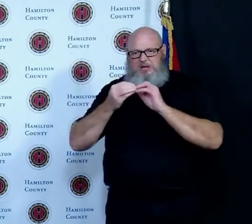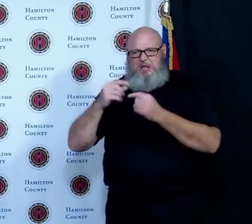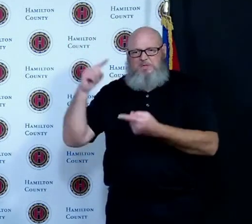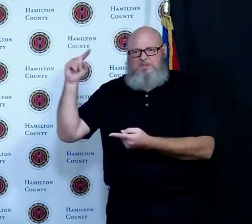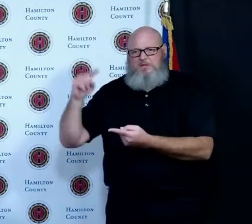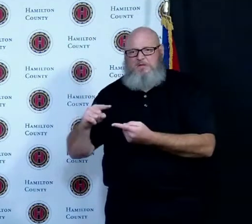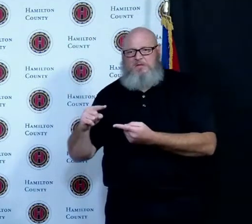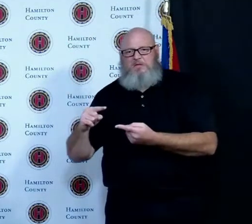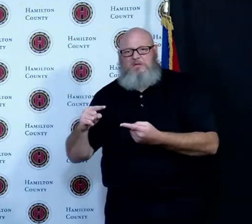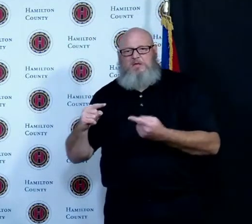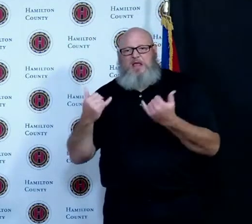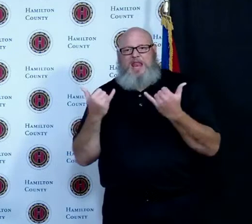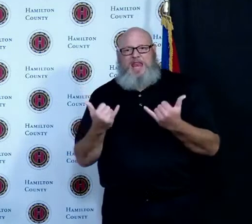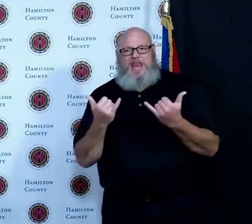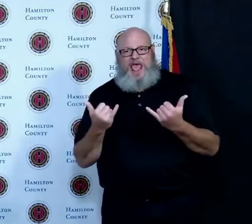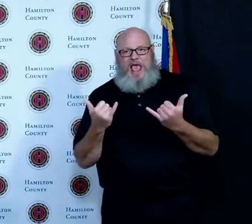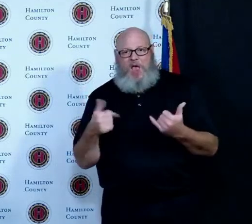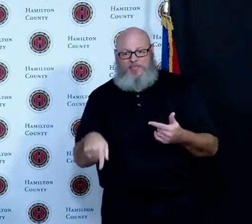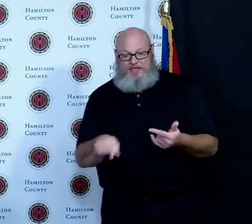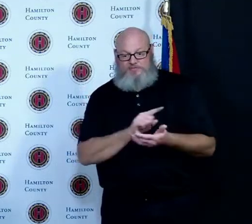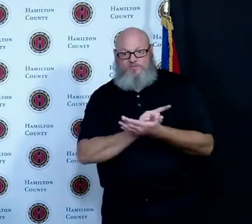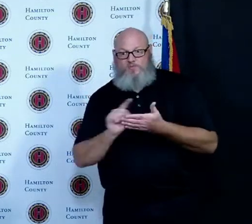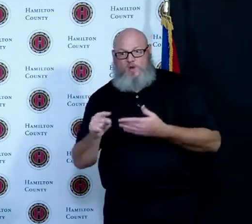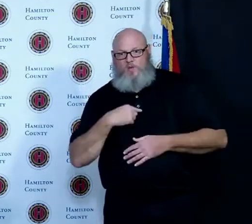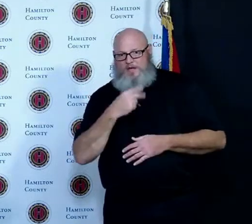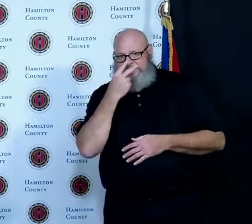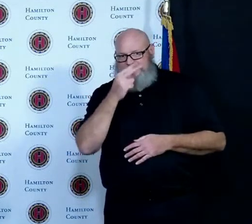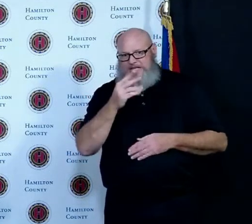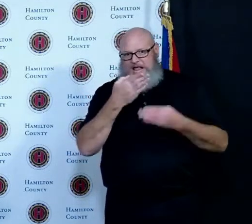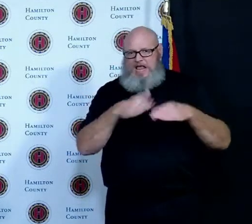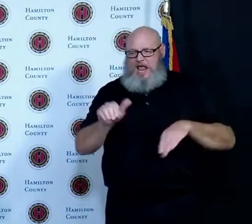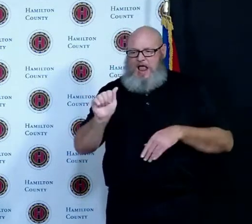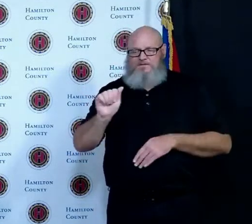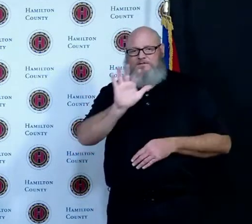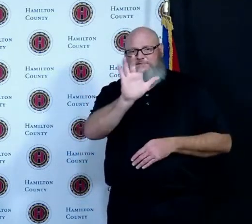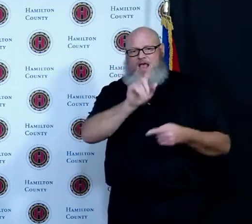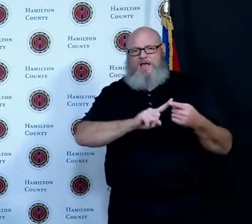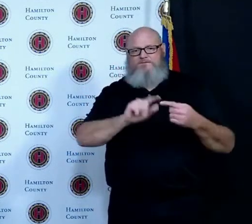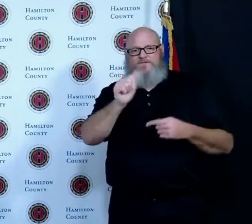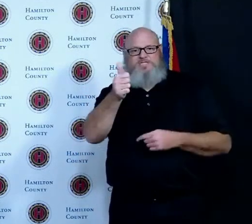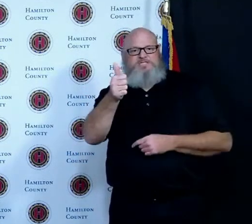County which does tie to the Ohio alert system so we'll be watching that closely this week as well